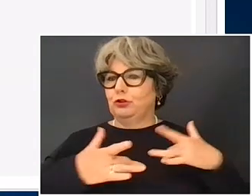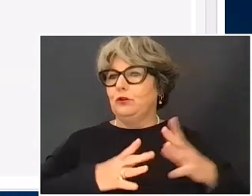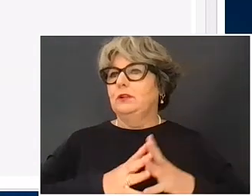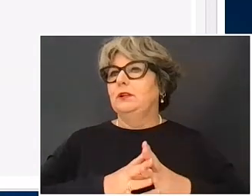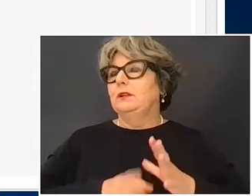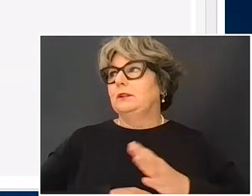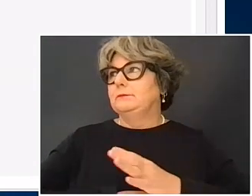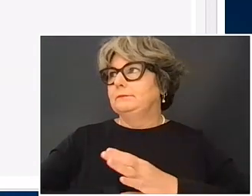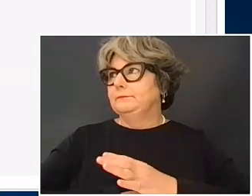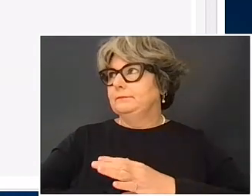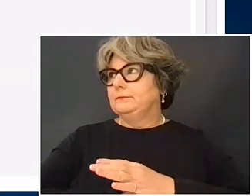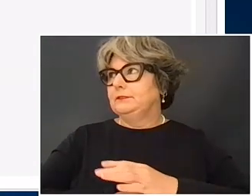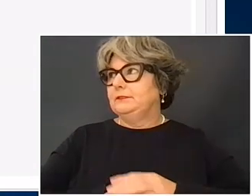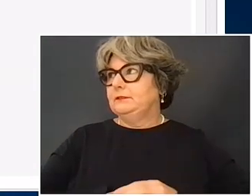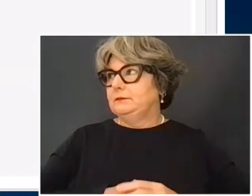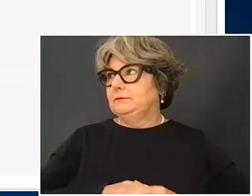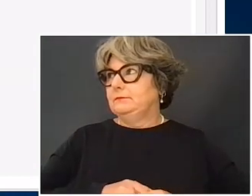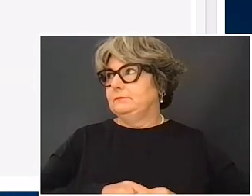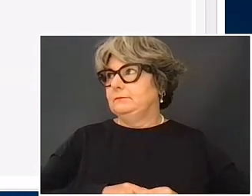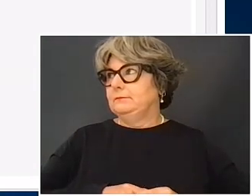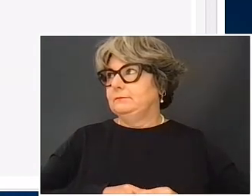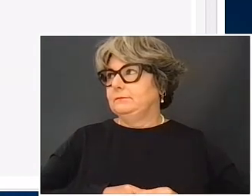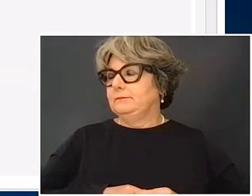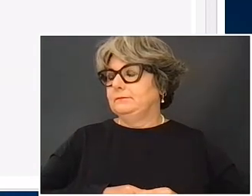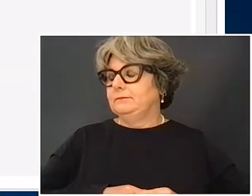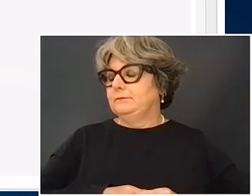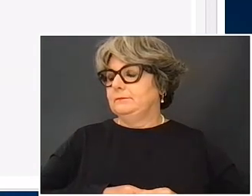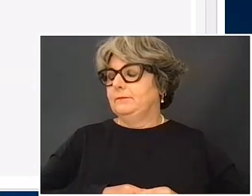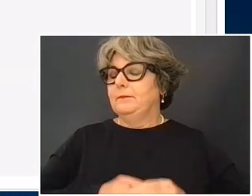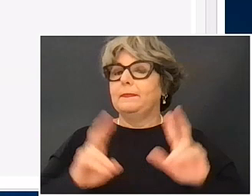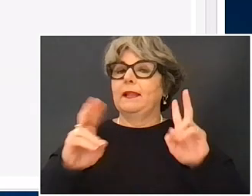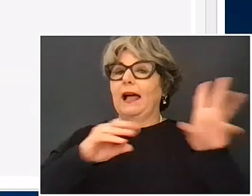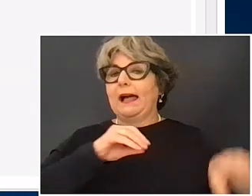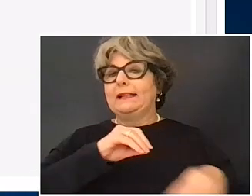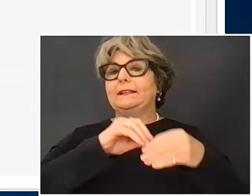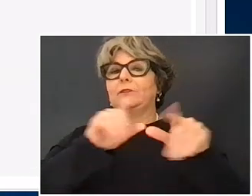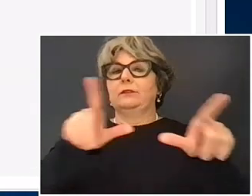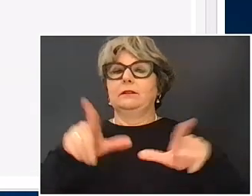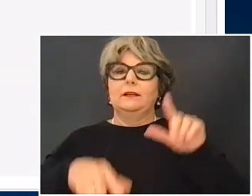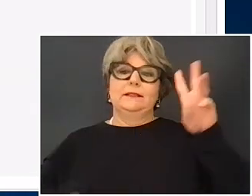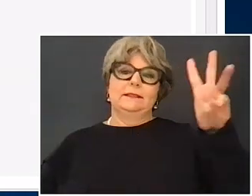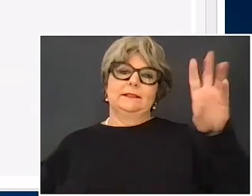Because when you talk about an additional location as defined under 600.2, you're